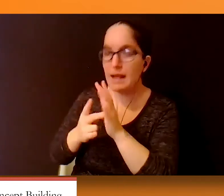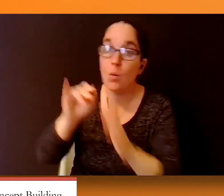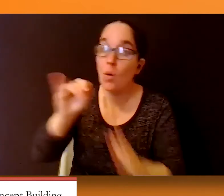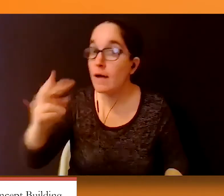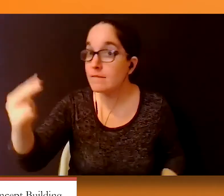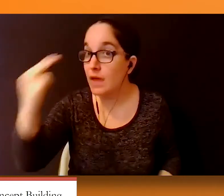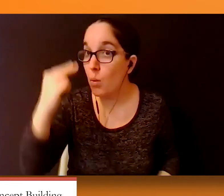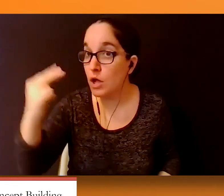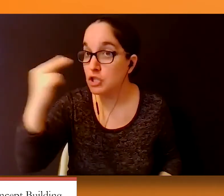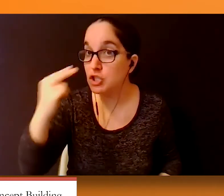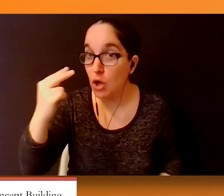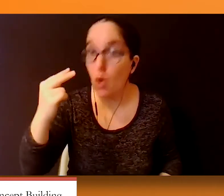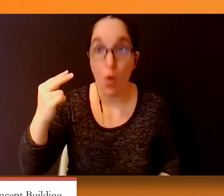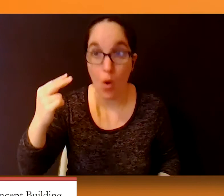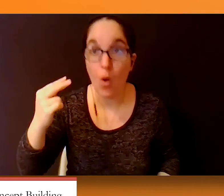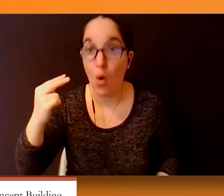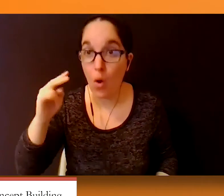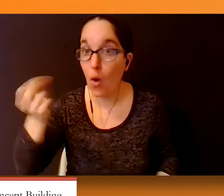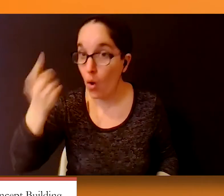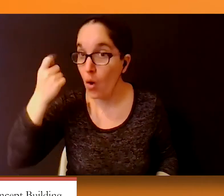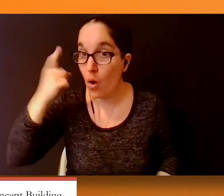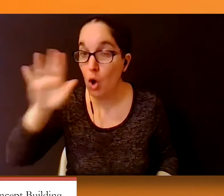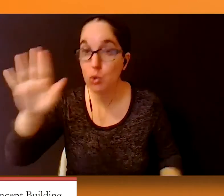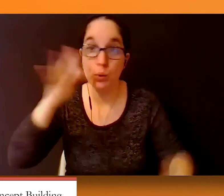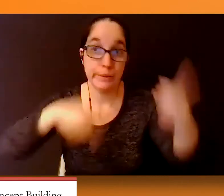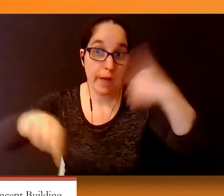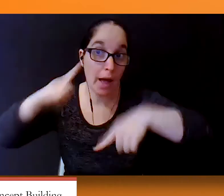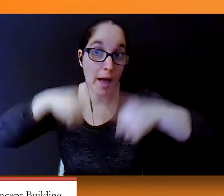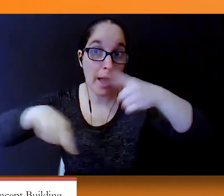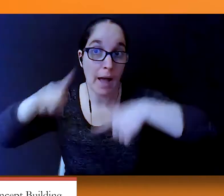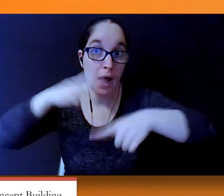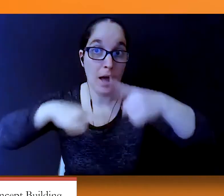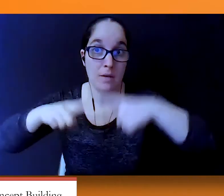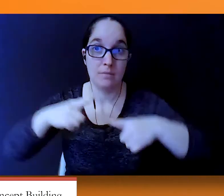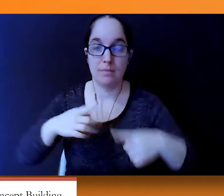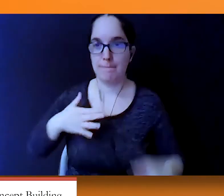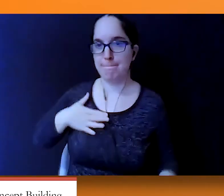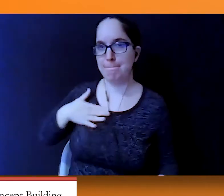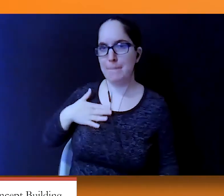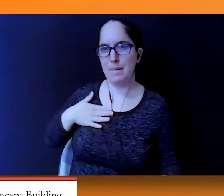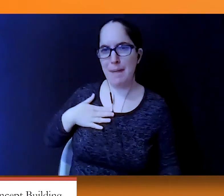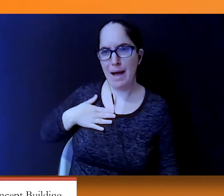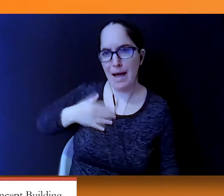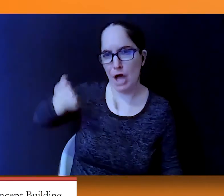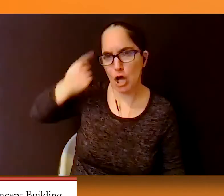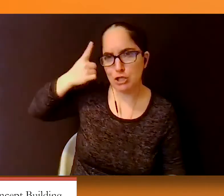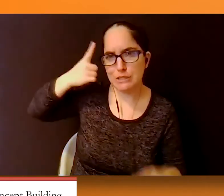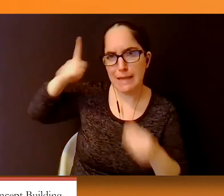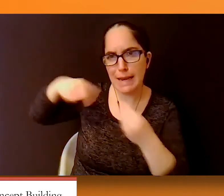So, they think the word's meaning-- they're watching you and maybe understanding what you're signing, but the word meaning they're holding is